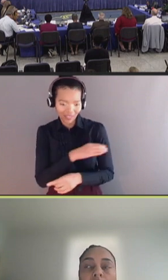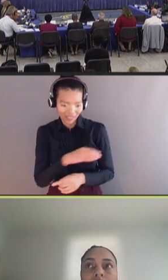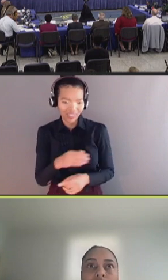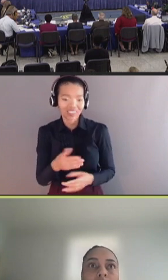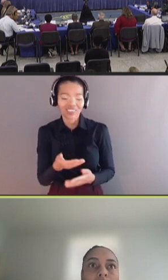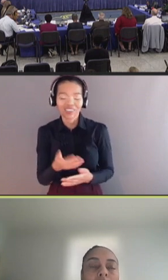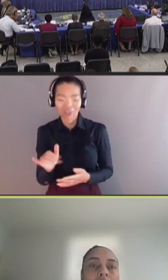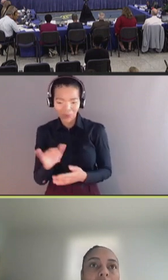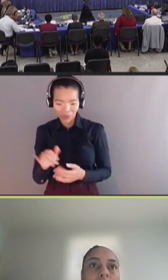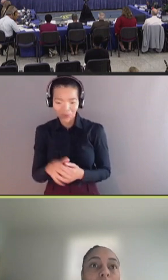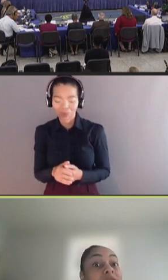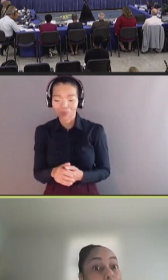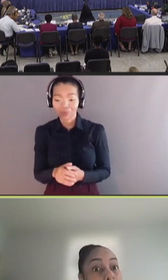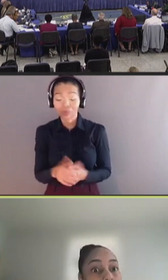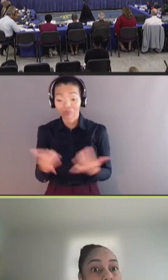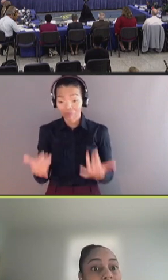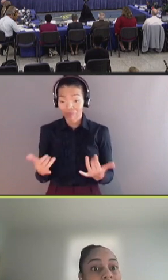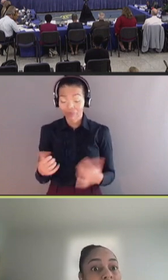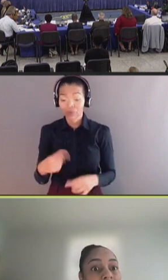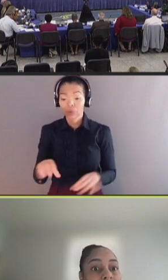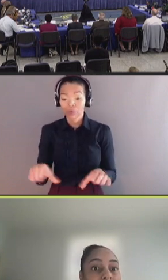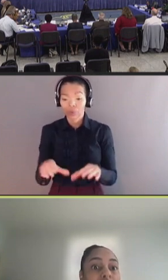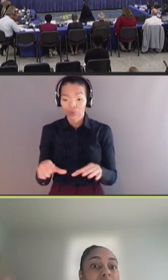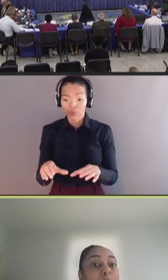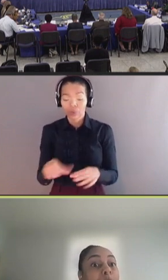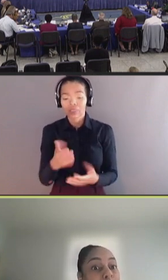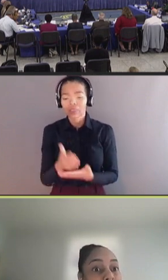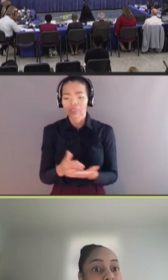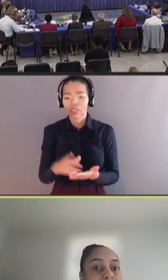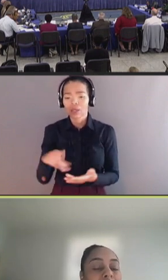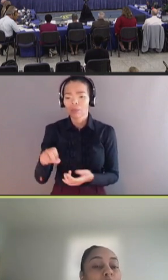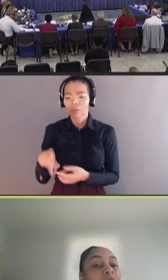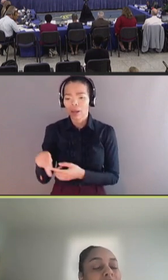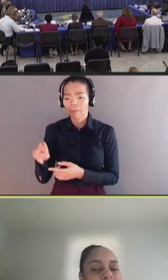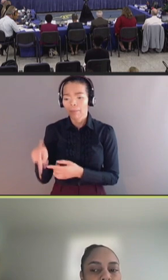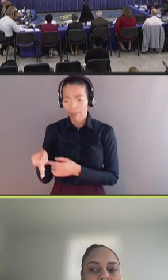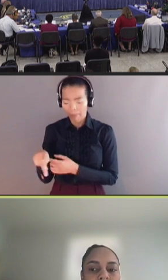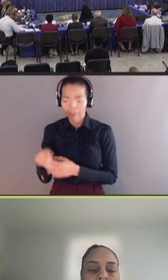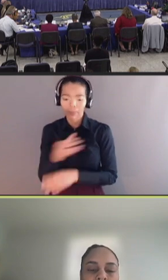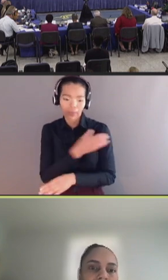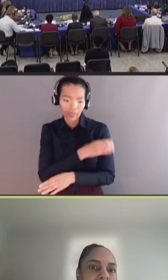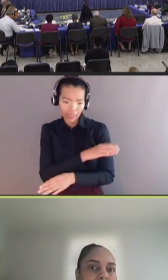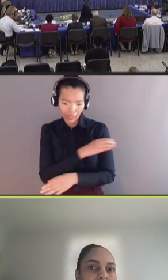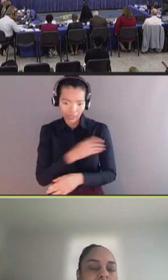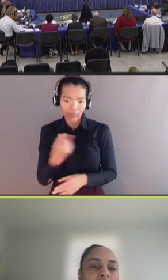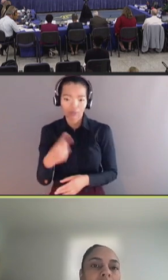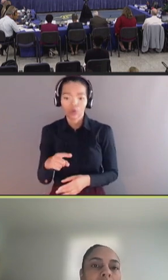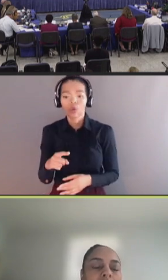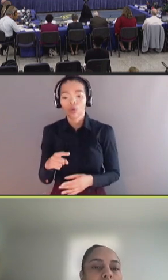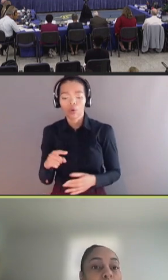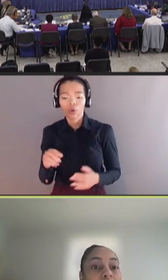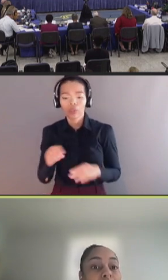are doing some pop up clinic activations, but primarily awareness building activations with